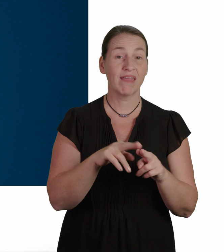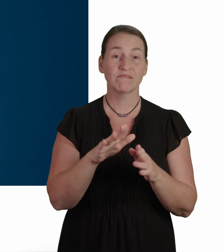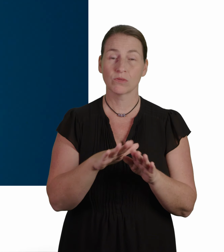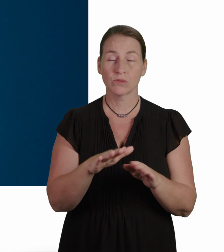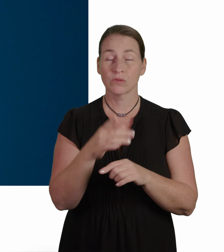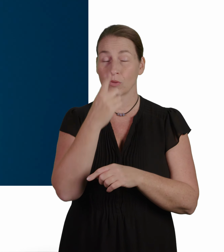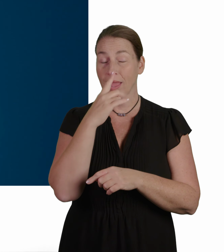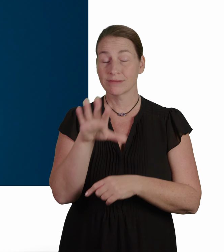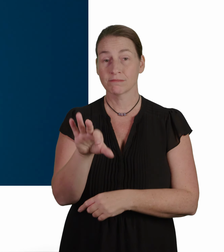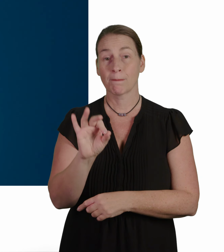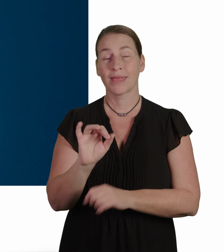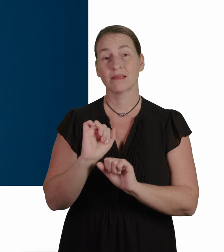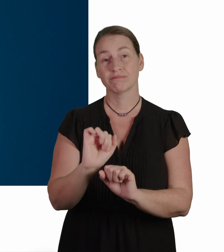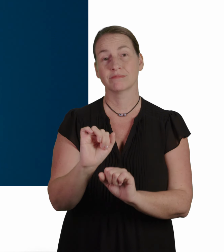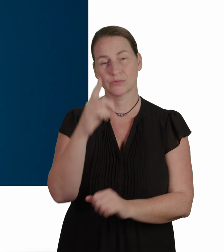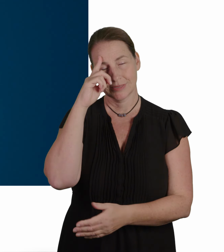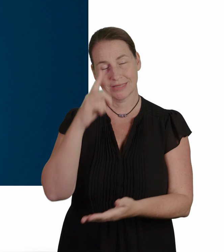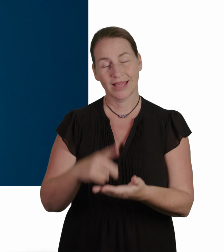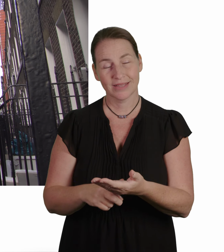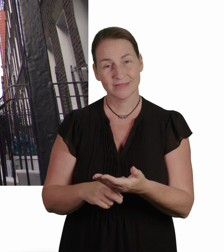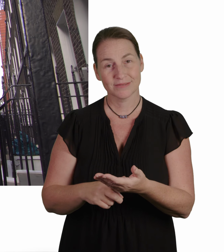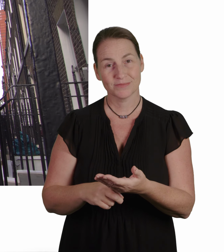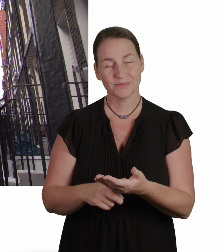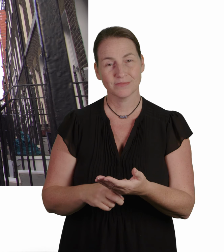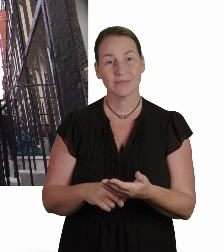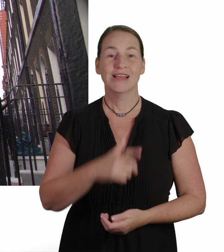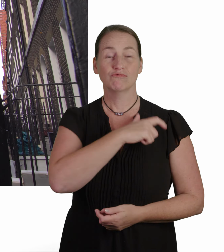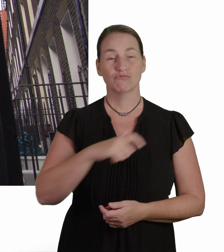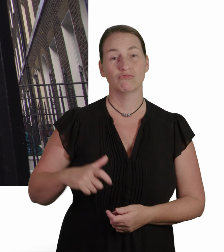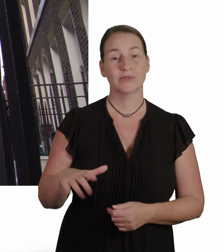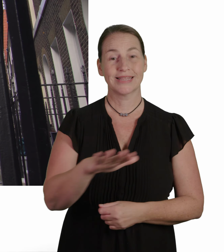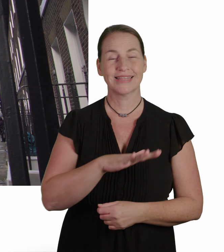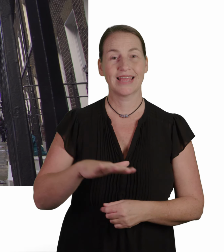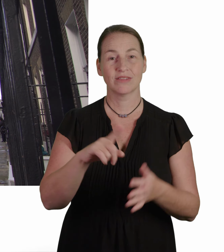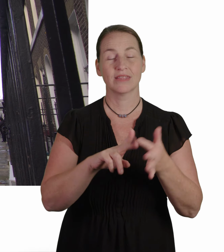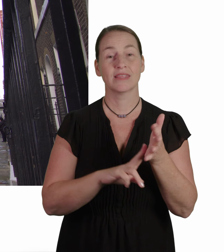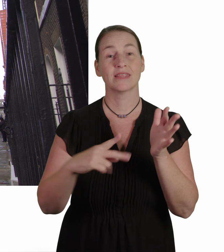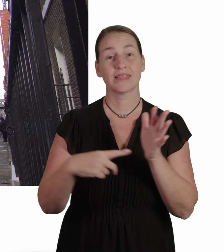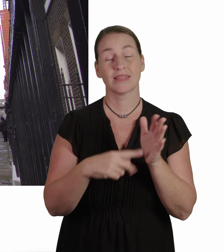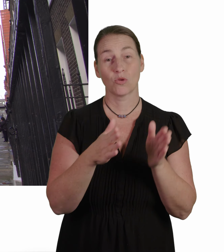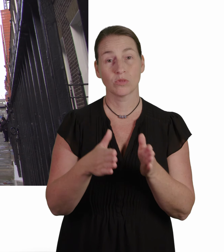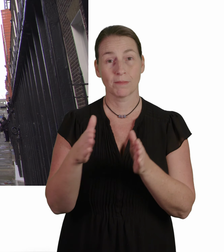which type of implant you would like to go for. The Royal National Ear, Nose and Throat Hospital comprises of two buildings,